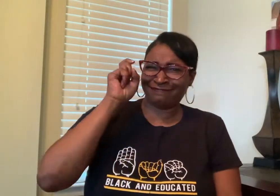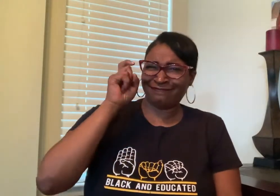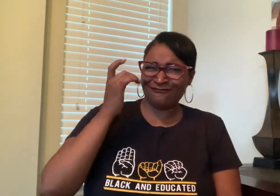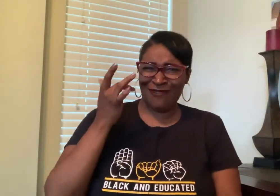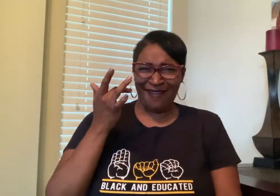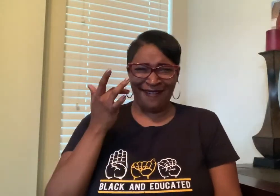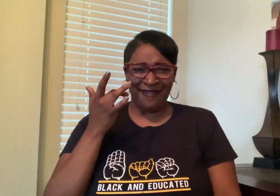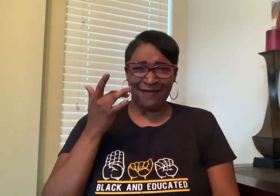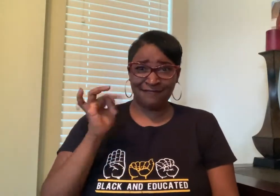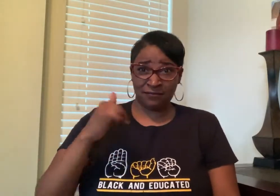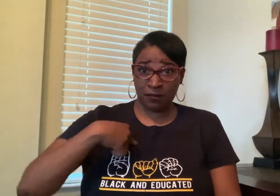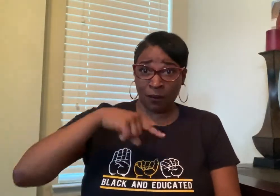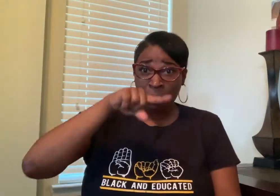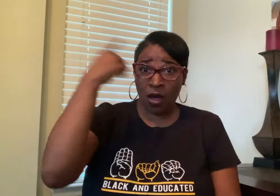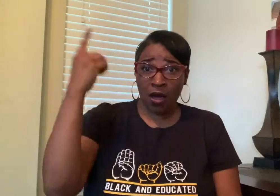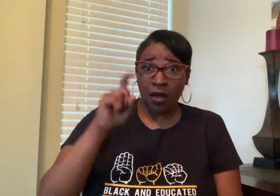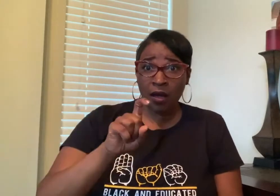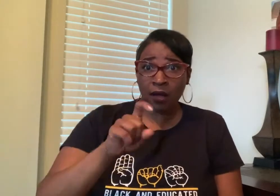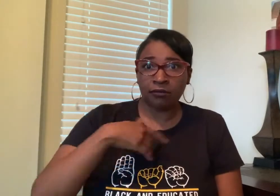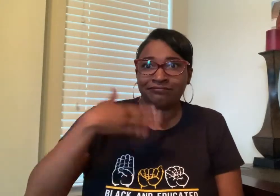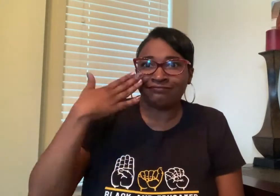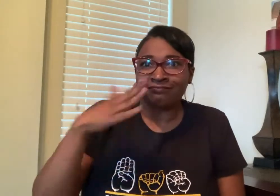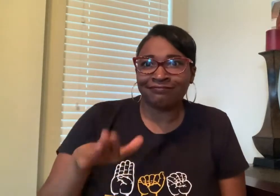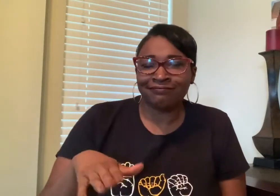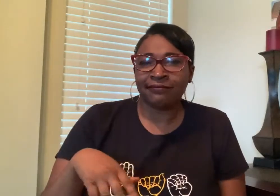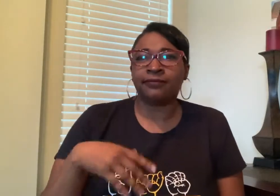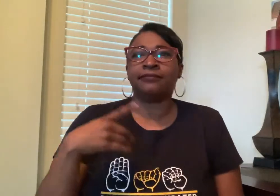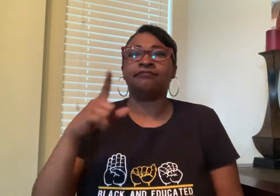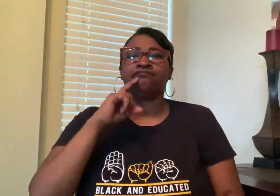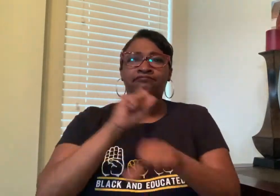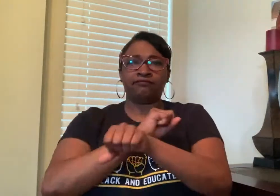I was puzzled and wondered if it was because I was black; I didn’t know.